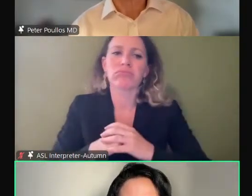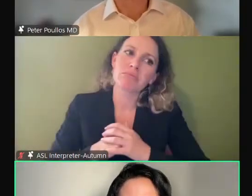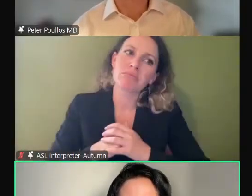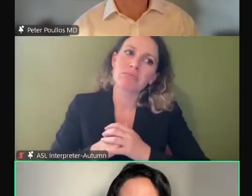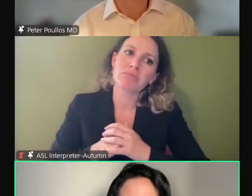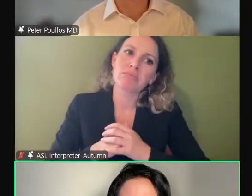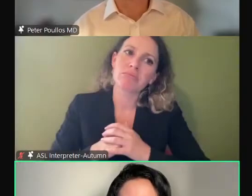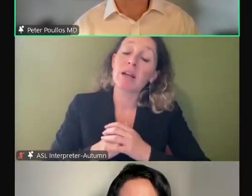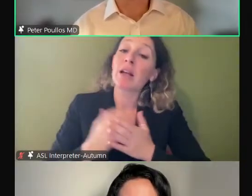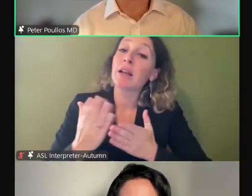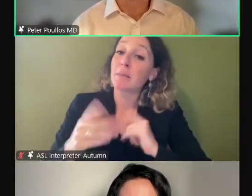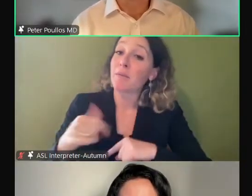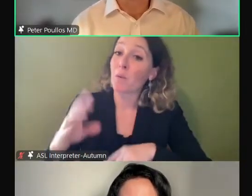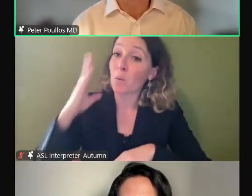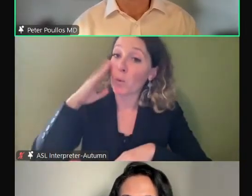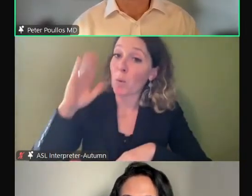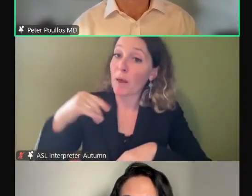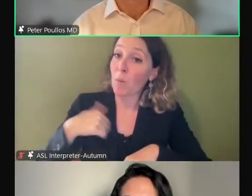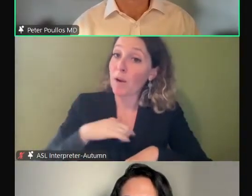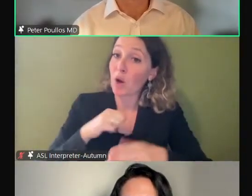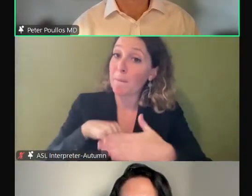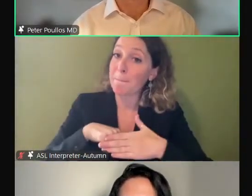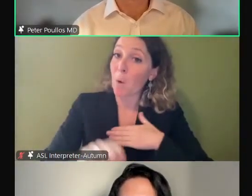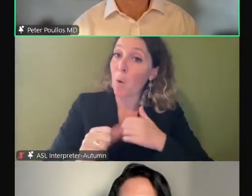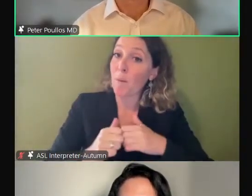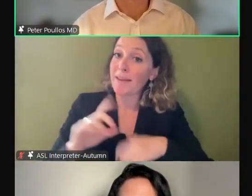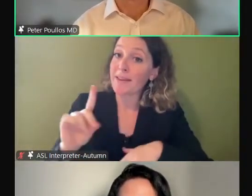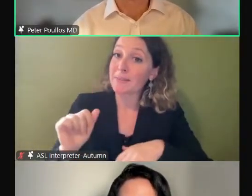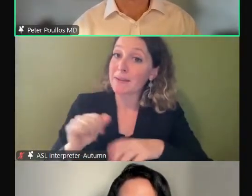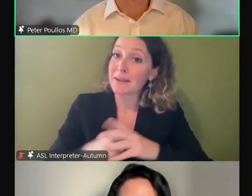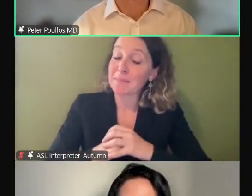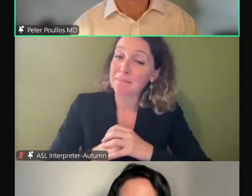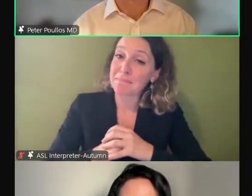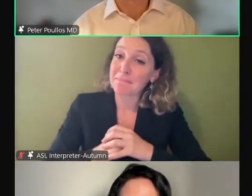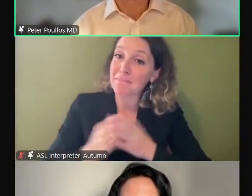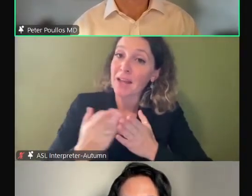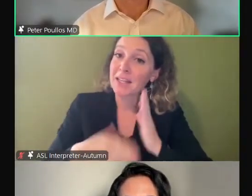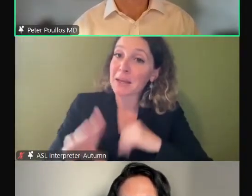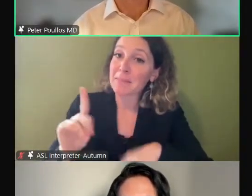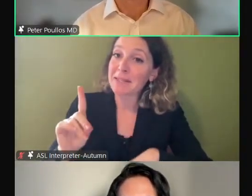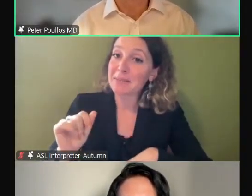Peter Poullos: With disabilities, some disabilities are acquired later in life